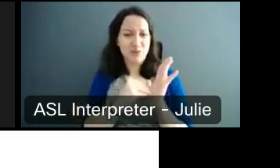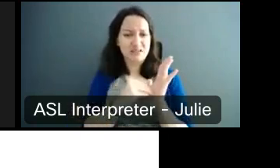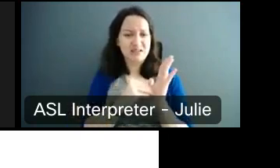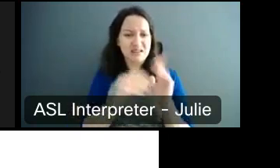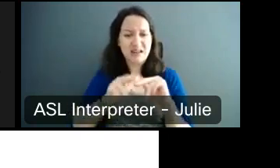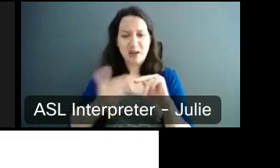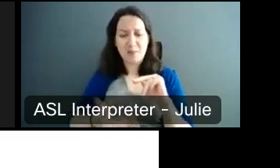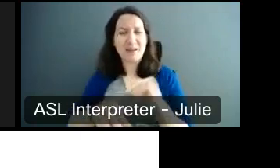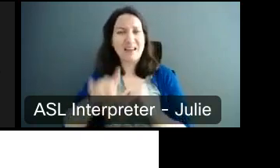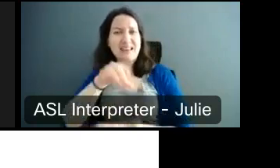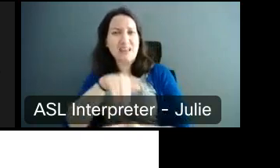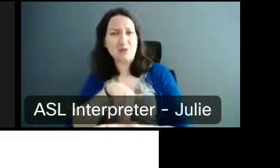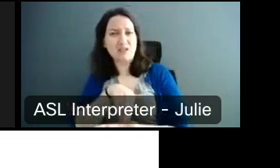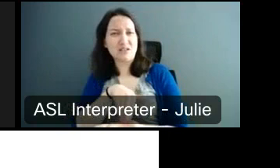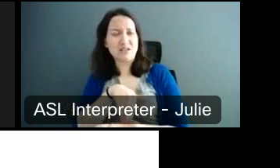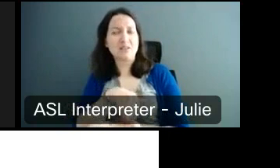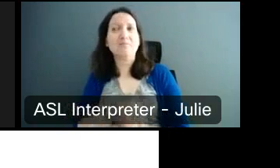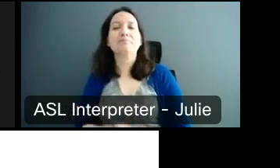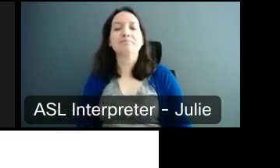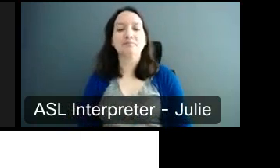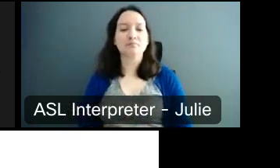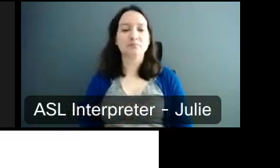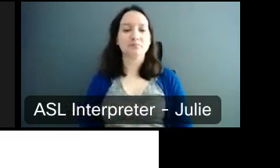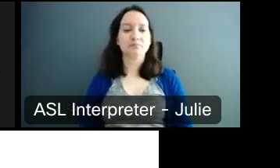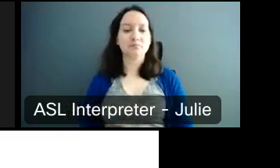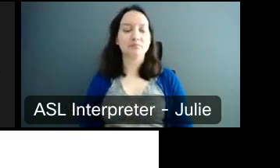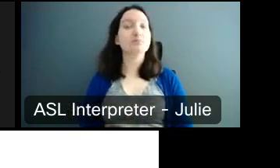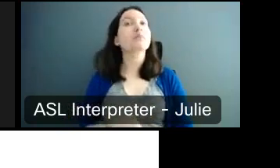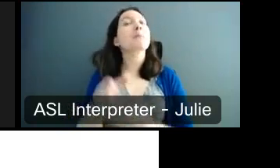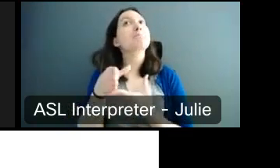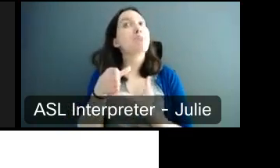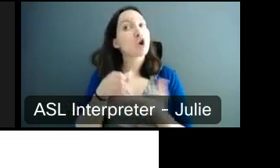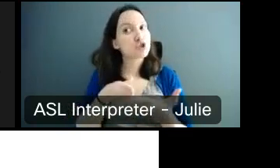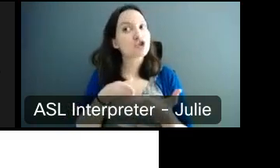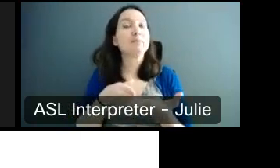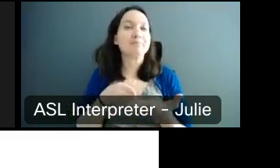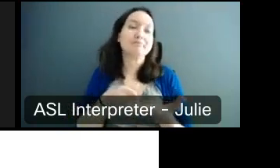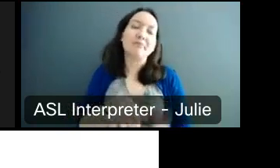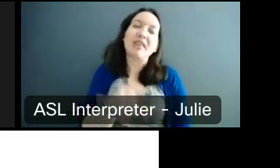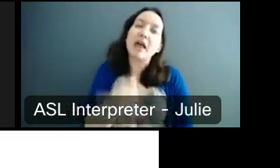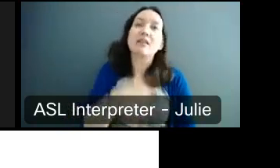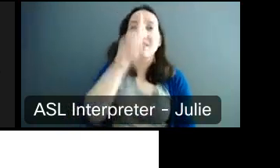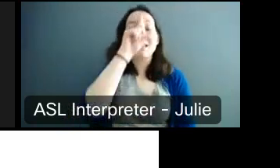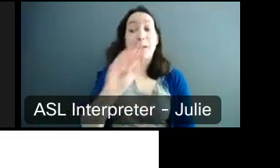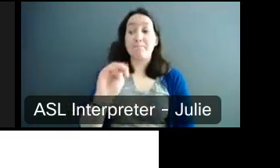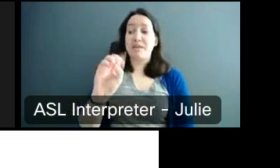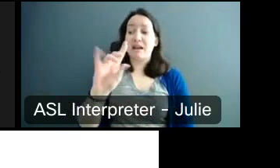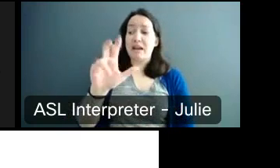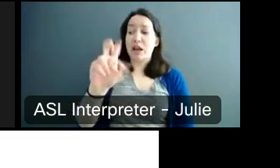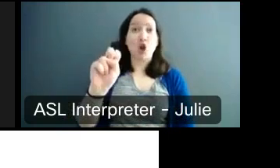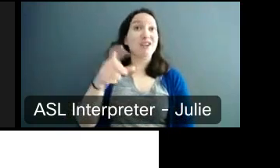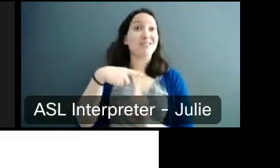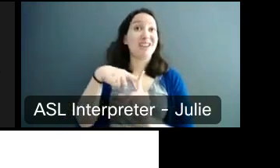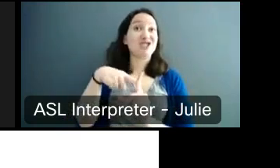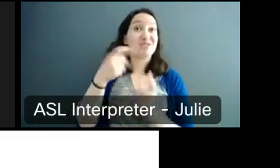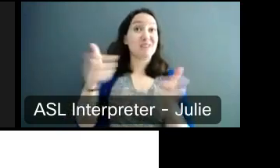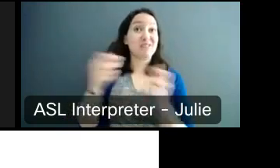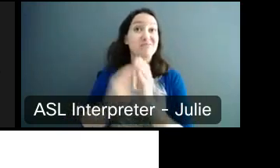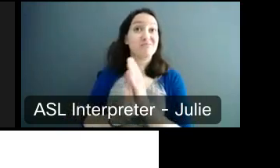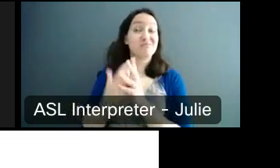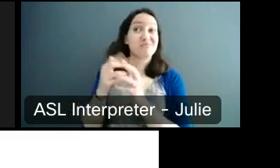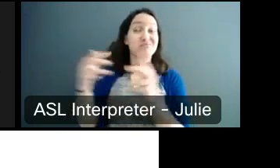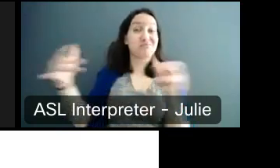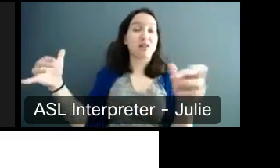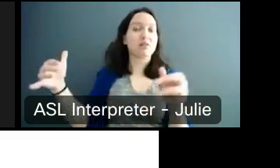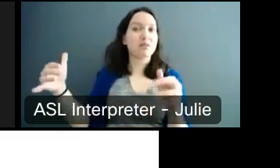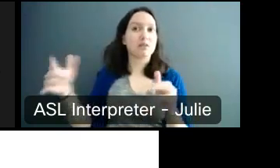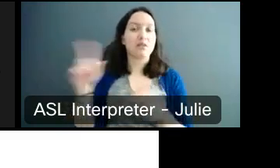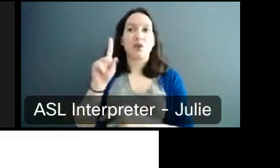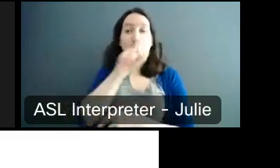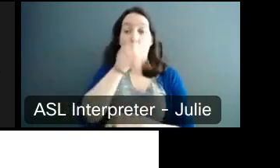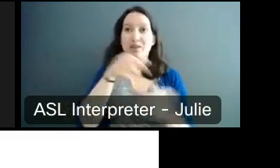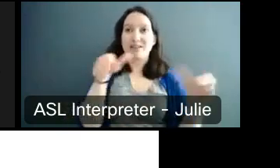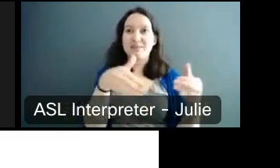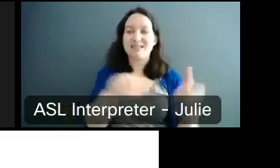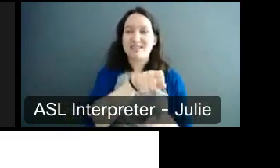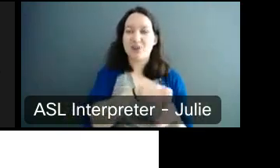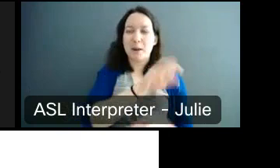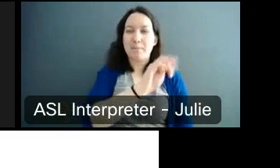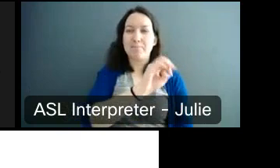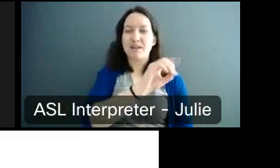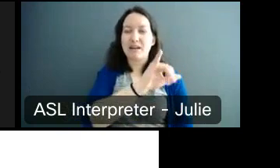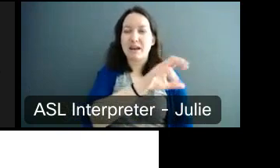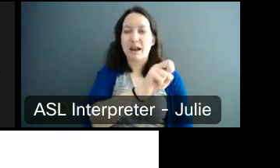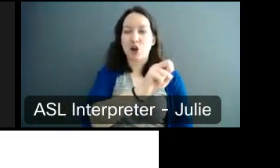8,000, it's partially that, I mean, I think the growth of Medicare advantage is certainly a big, you know, secular brand driving this, this is only for, um, Medicare fee for service patients, but the big,